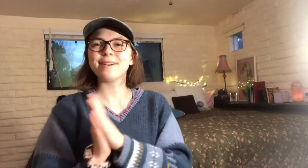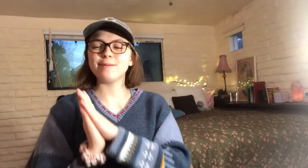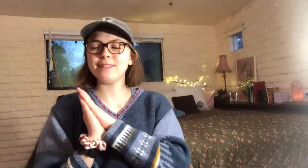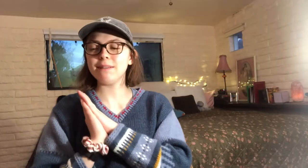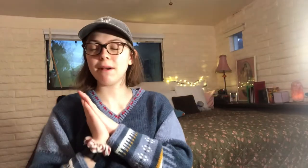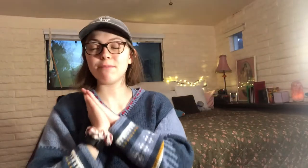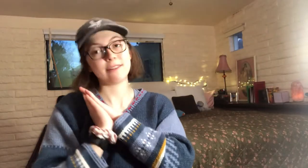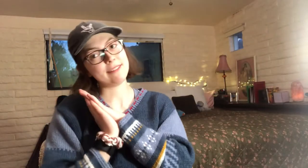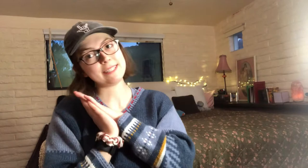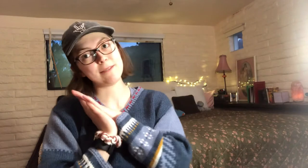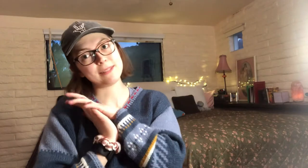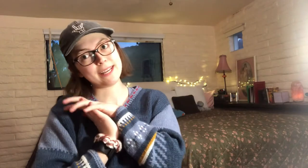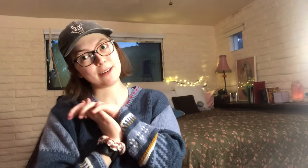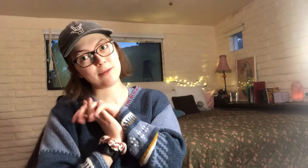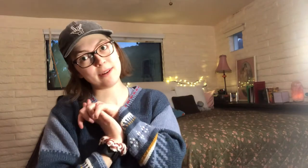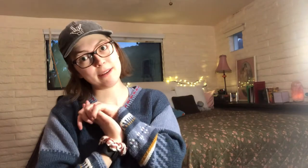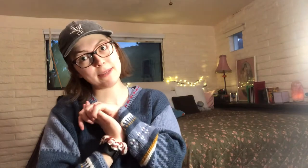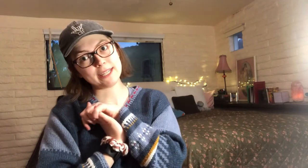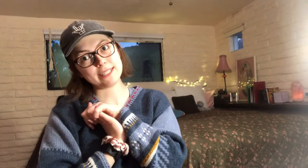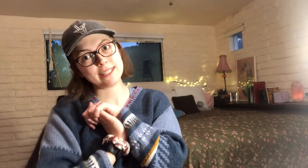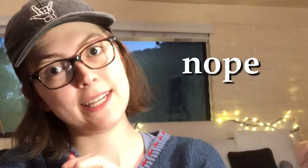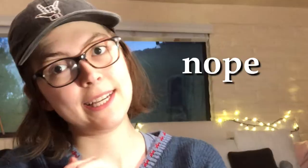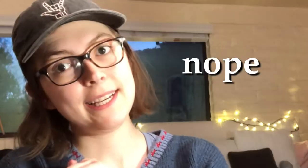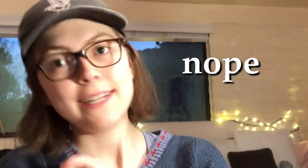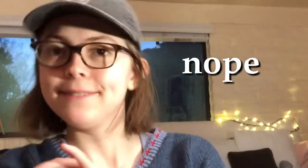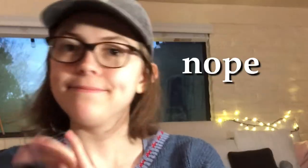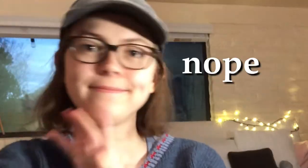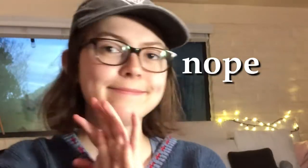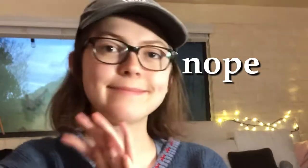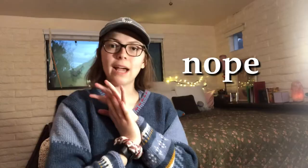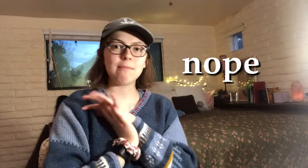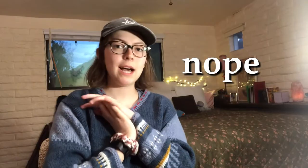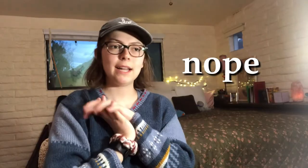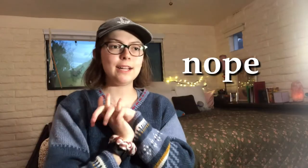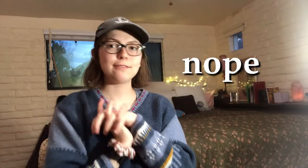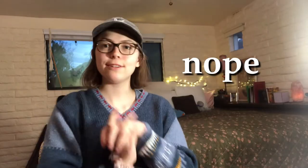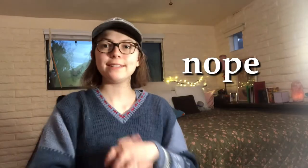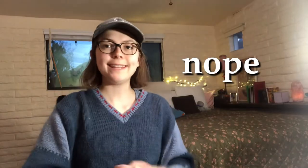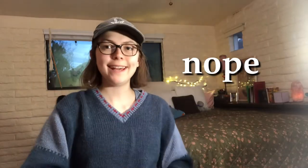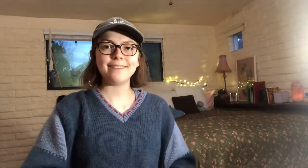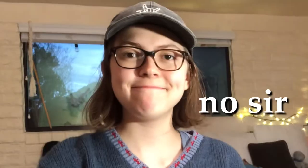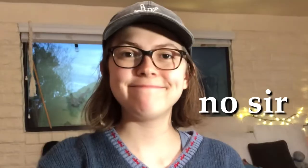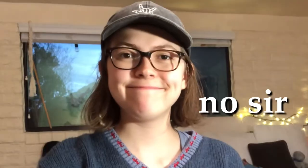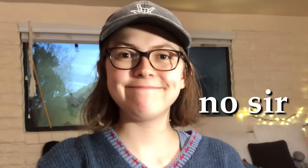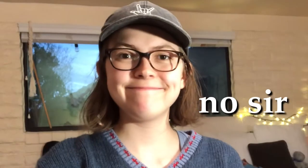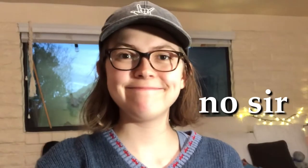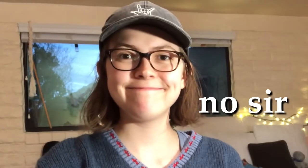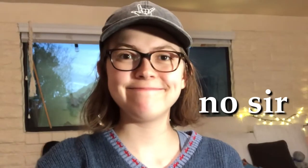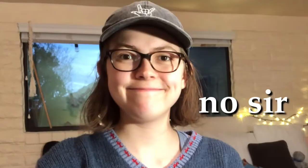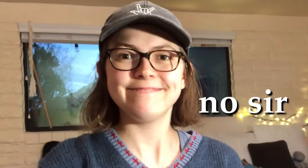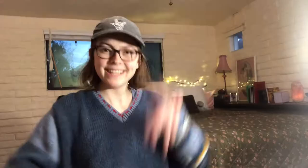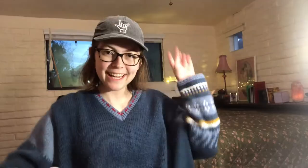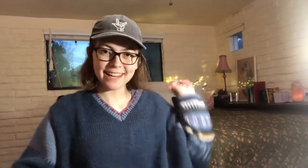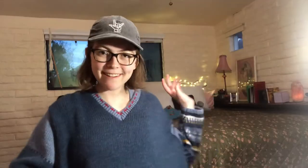my breakfast helps that go away because I'm not here for it today.